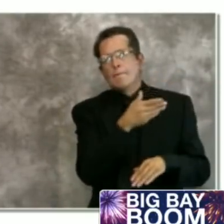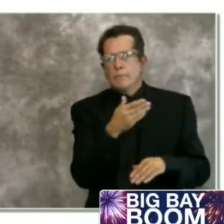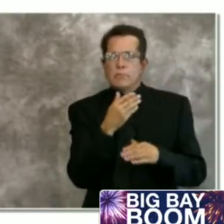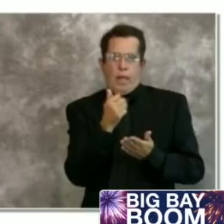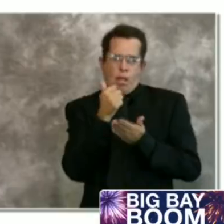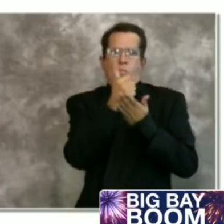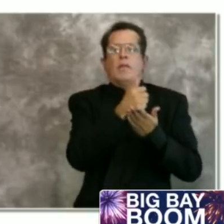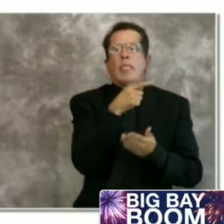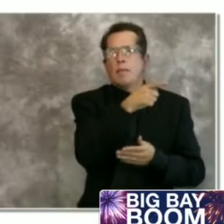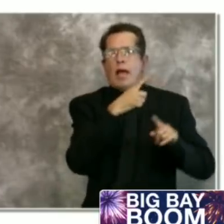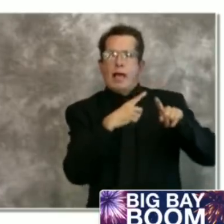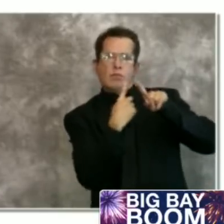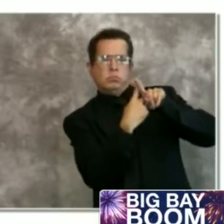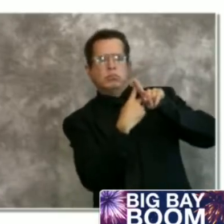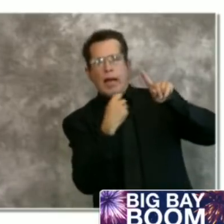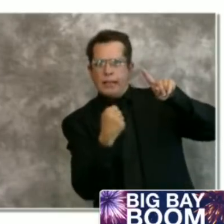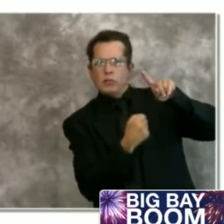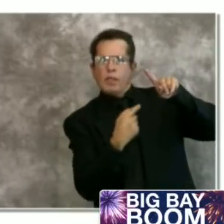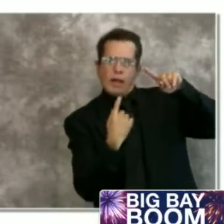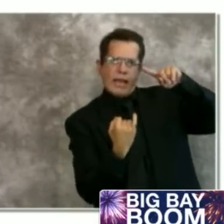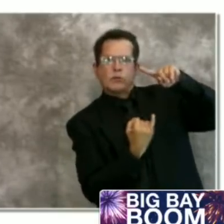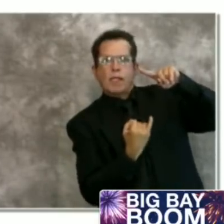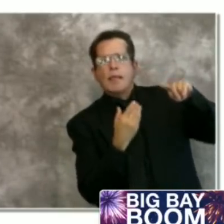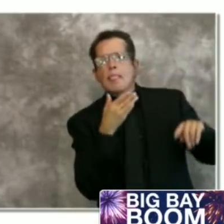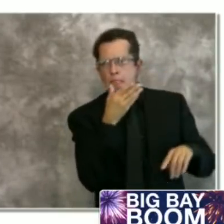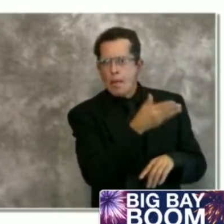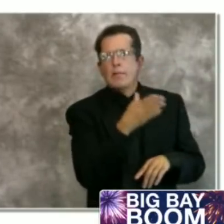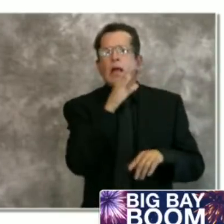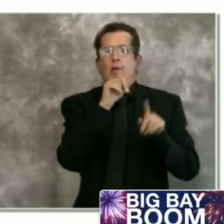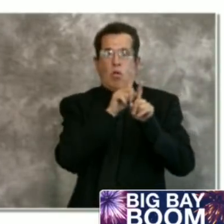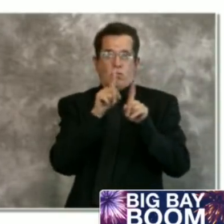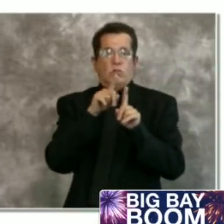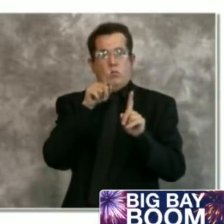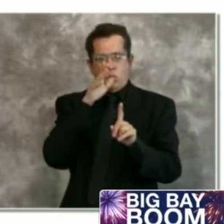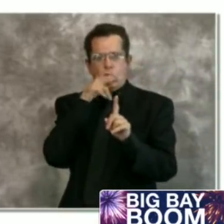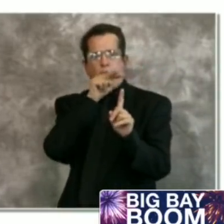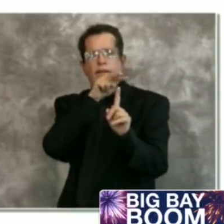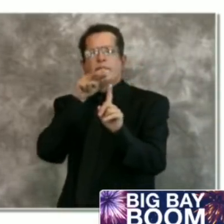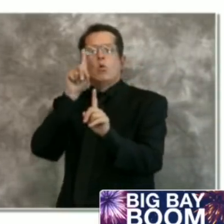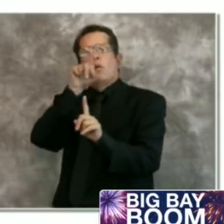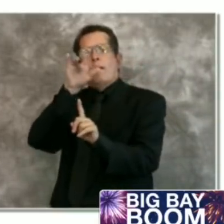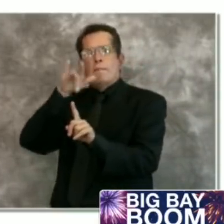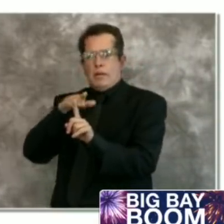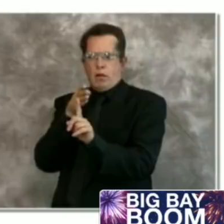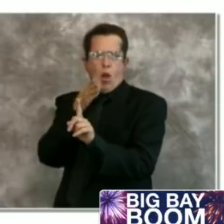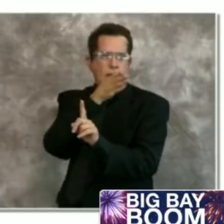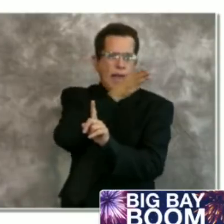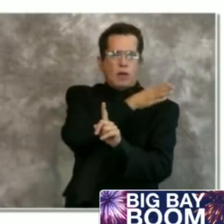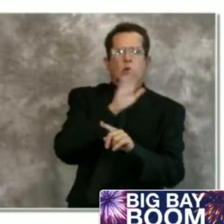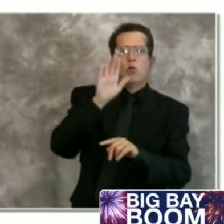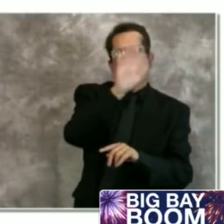IDENTIFY INDIVIDUALS DEAD ARE INFECTED. SO THAT THEY CAN BE REMOVED FROM THE GENERAL